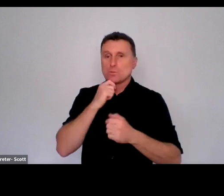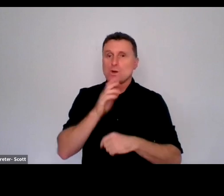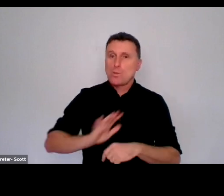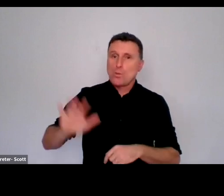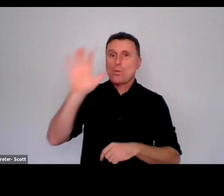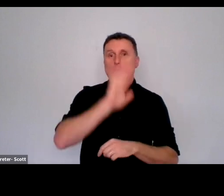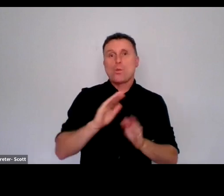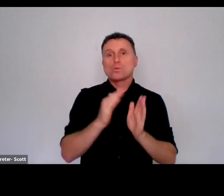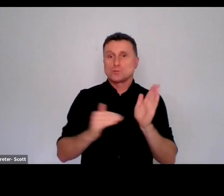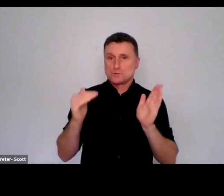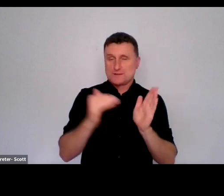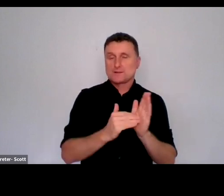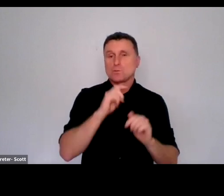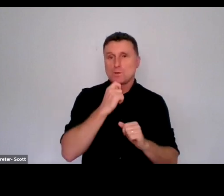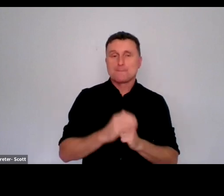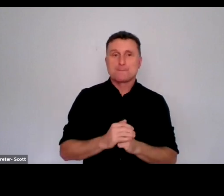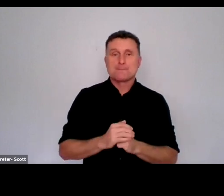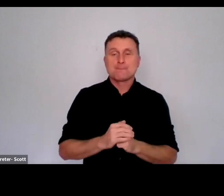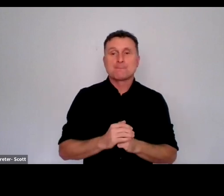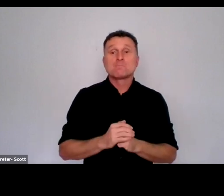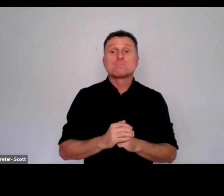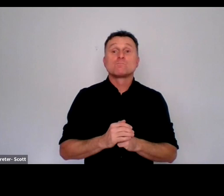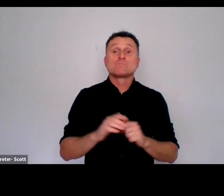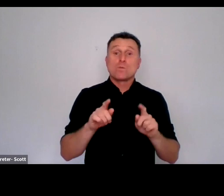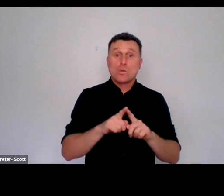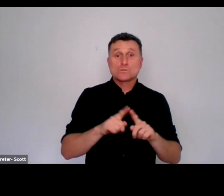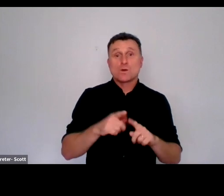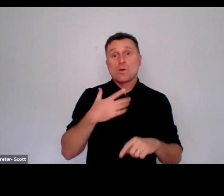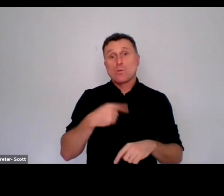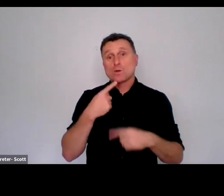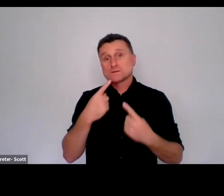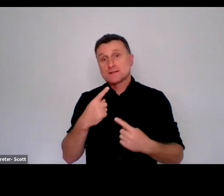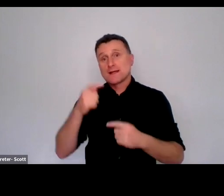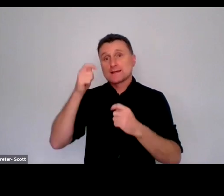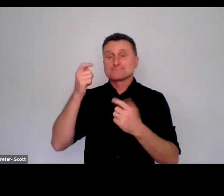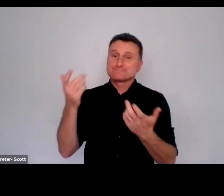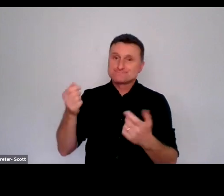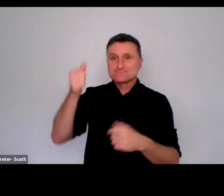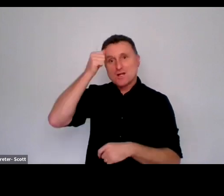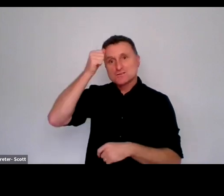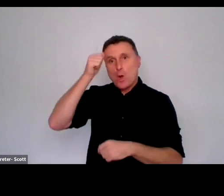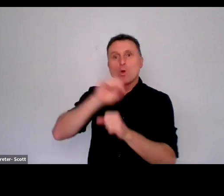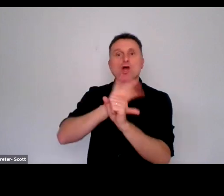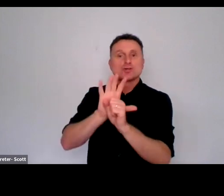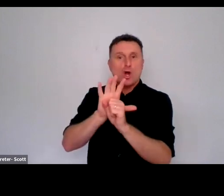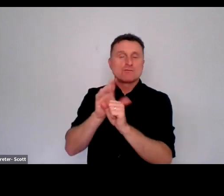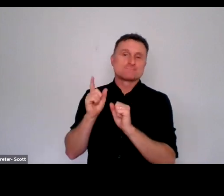Finally, it would be remiss to not acknowledge Covid. It’s still here and for many disabled people